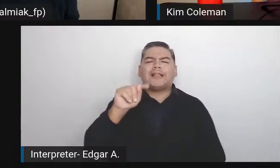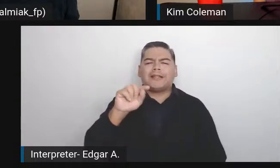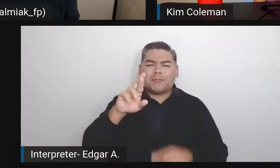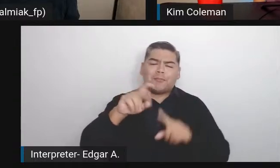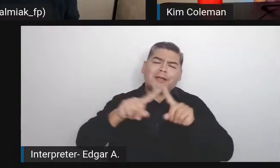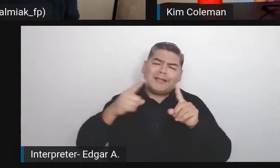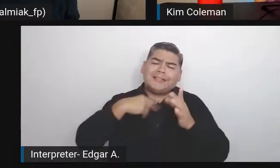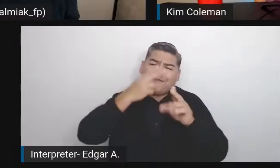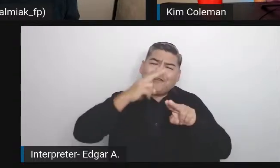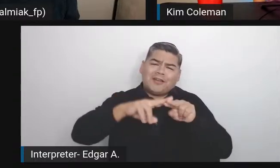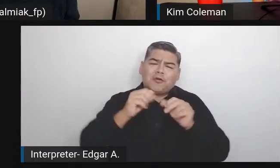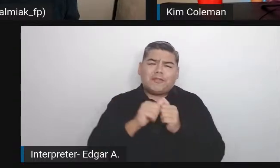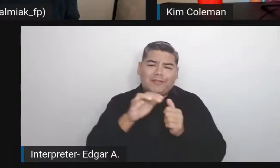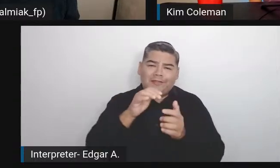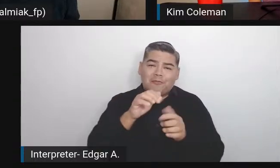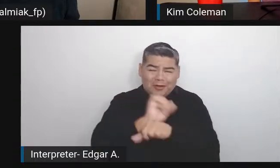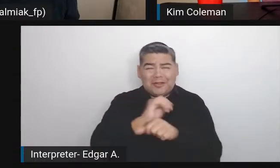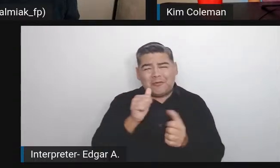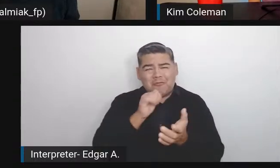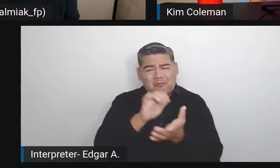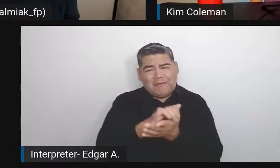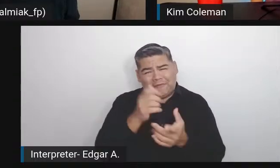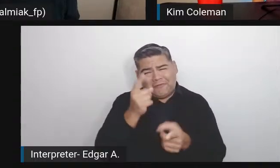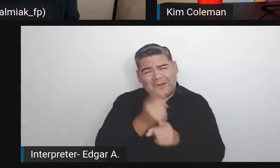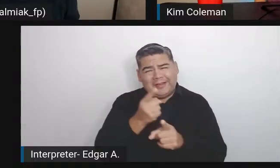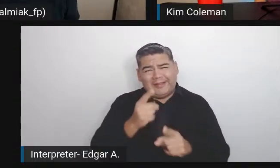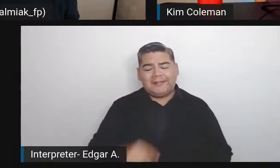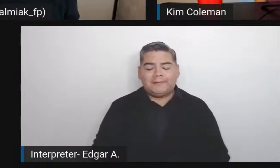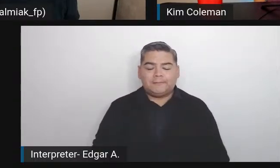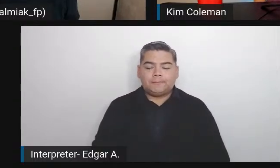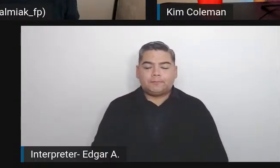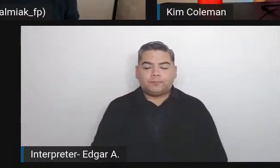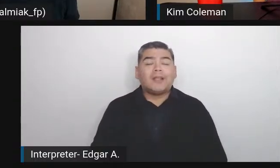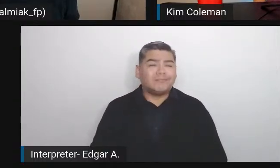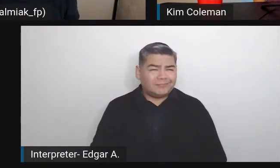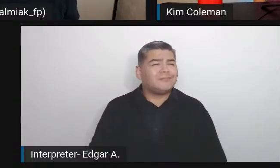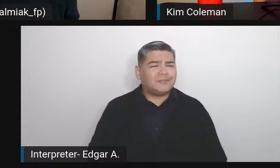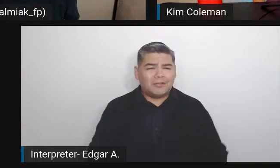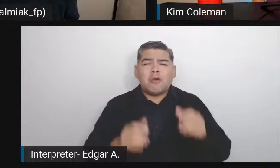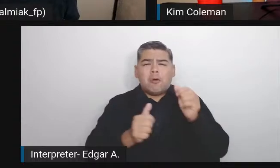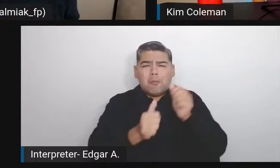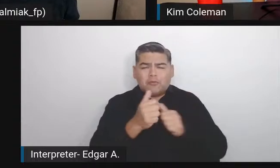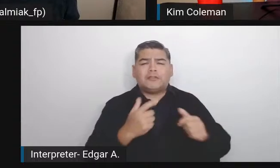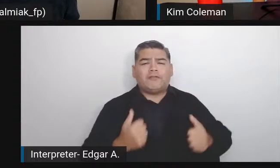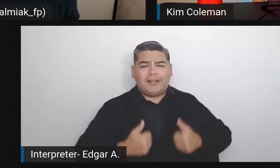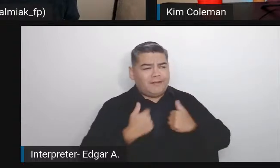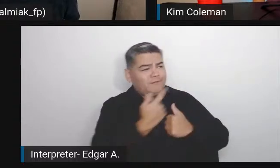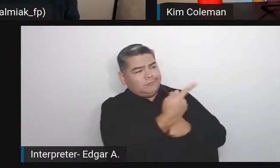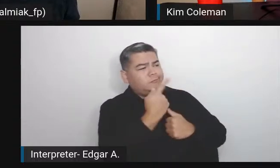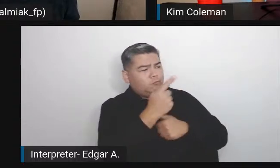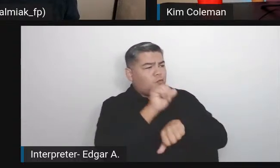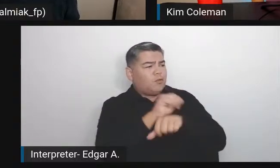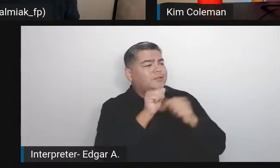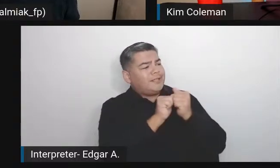That's how I work with my partner. I don't know how involved your wife is in the newsletter but it is fun to work with your spouse. Right?